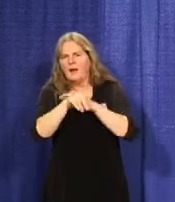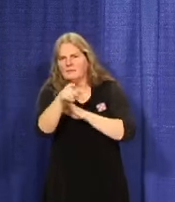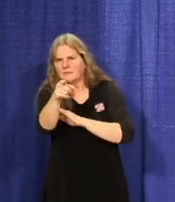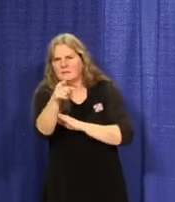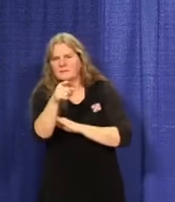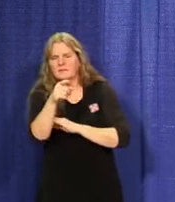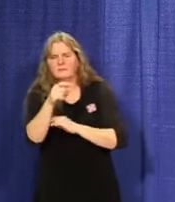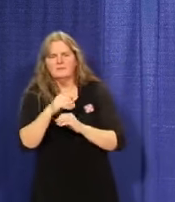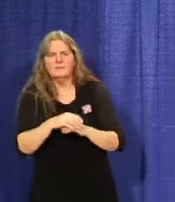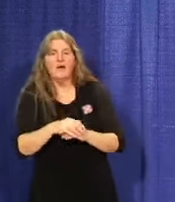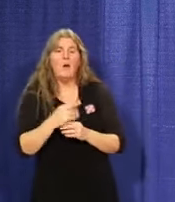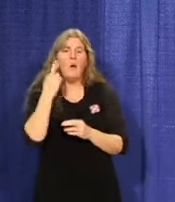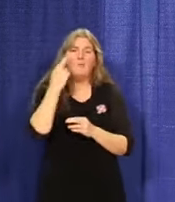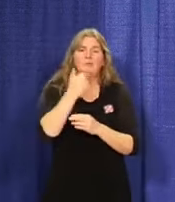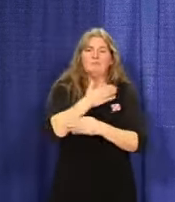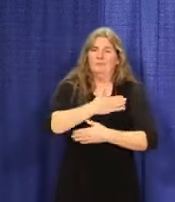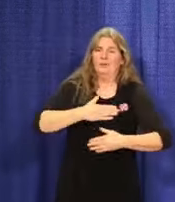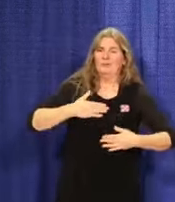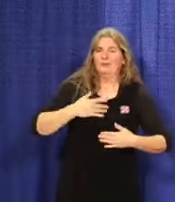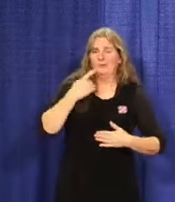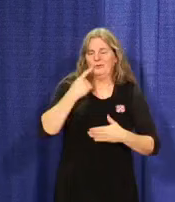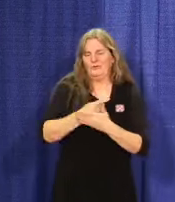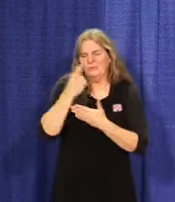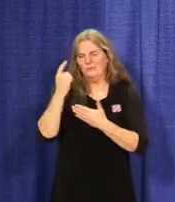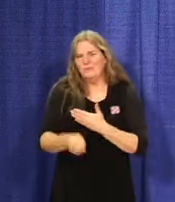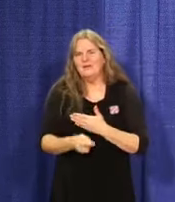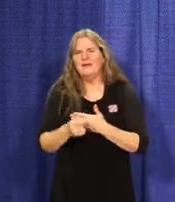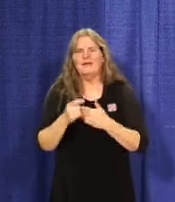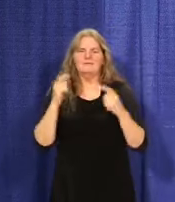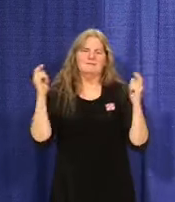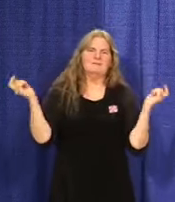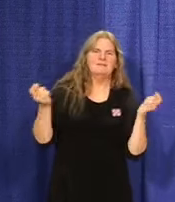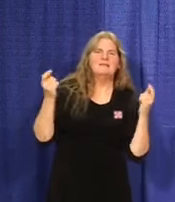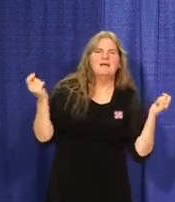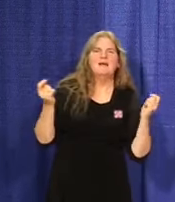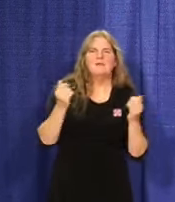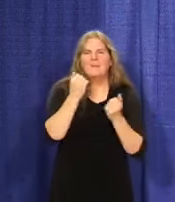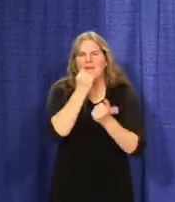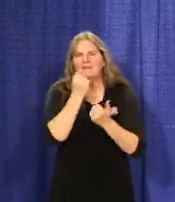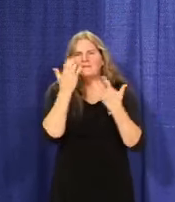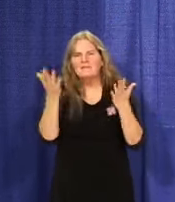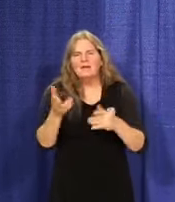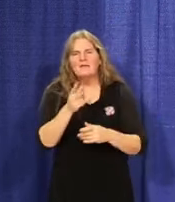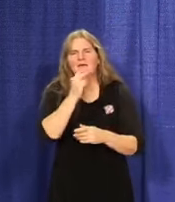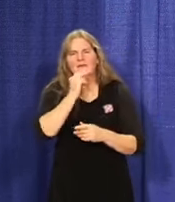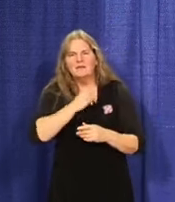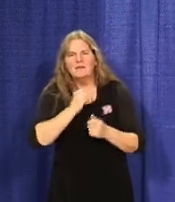long weekend and find ways to celebrate Thanksgiving with family and friends, whether virtually or in small